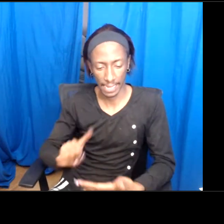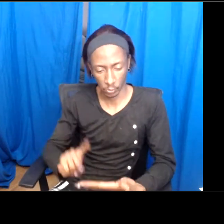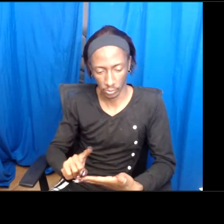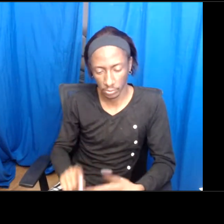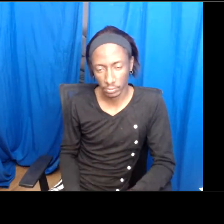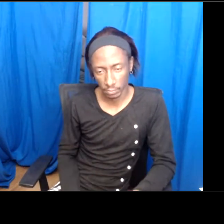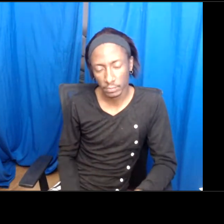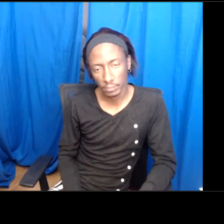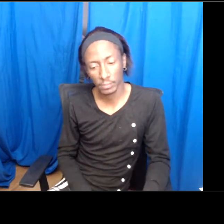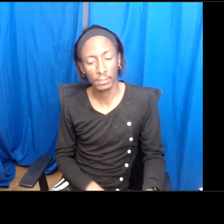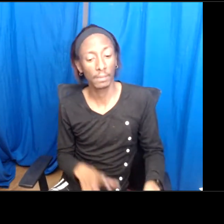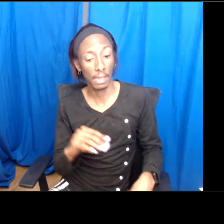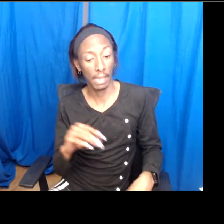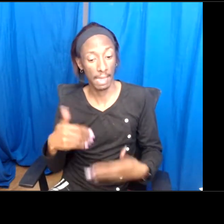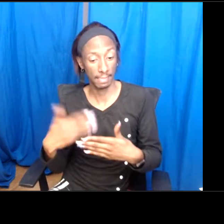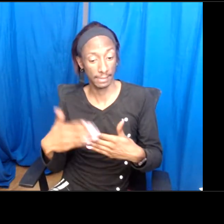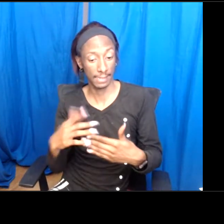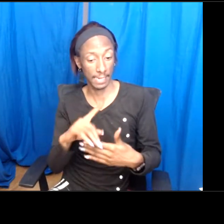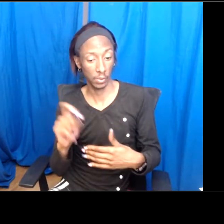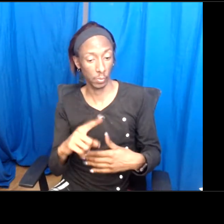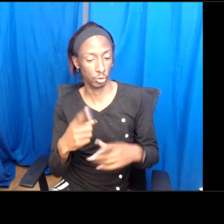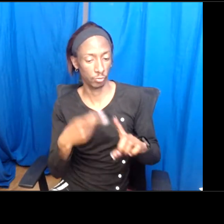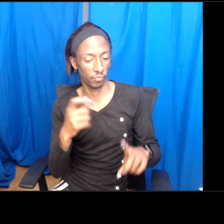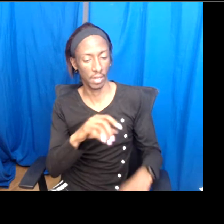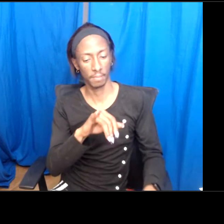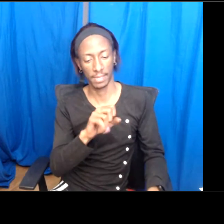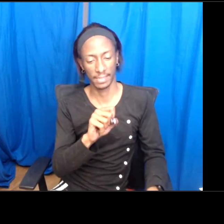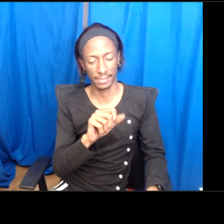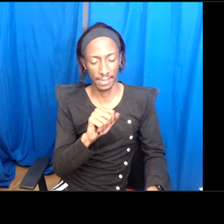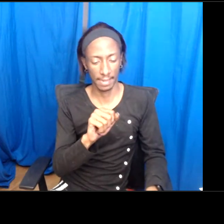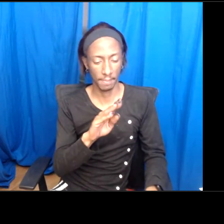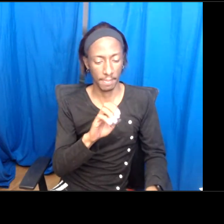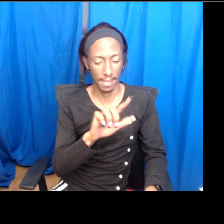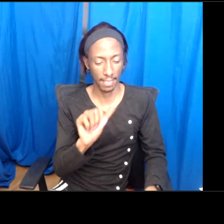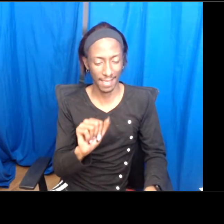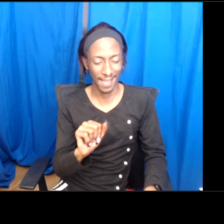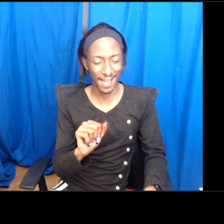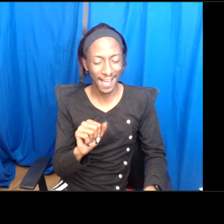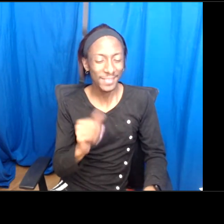And this next question comes from Isabella. I think it comes from when you were mentioning all the different things you've done.